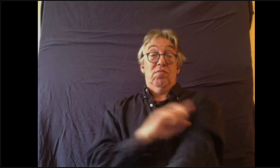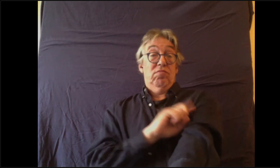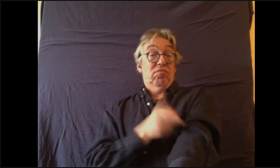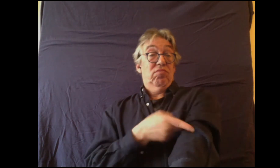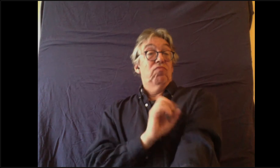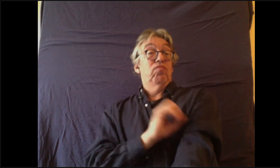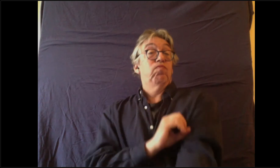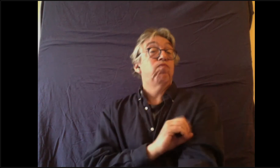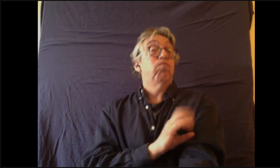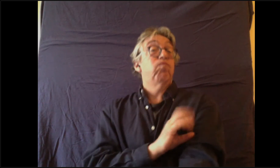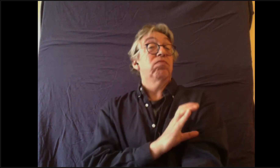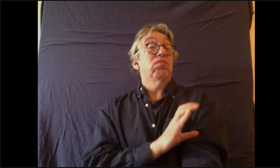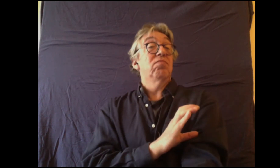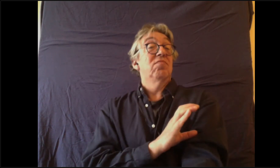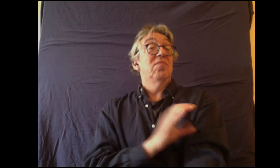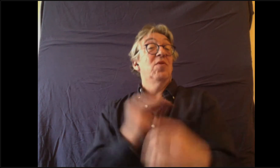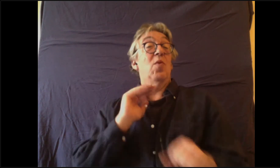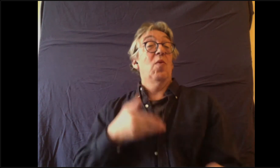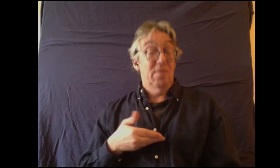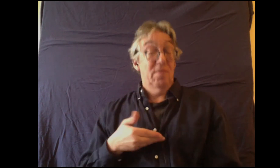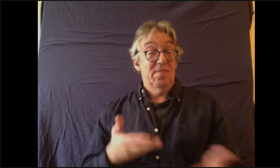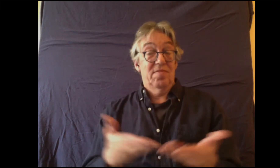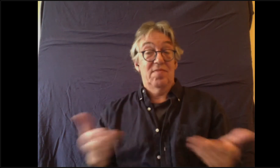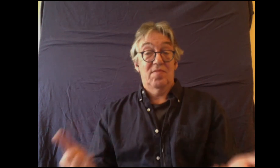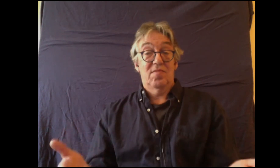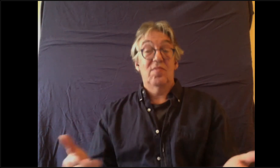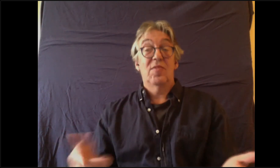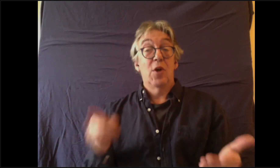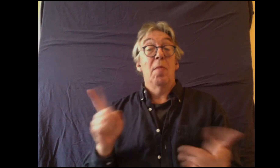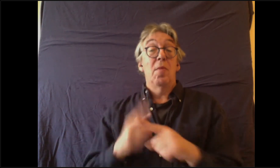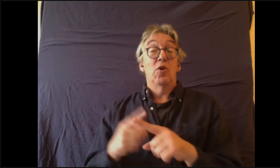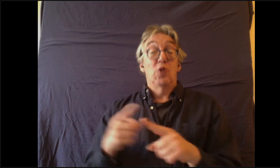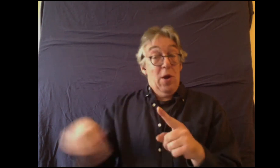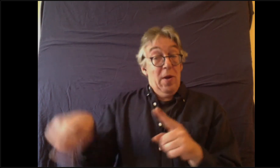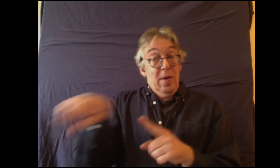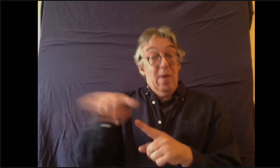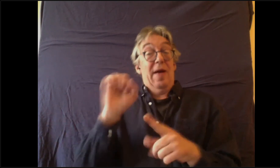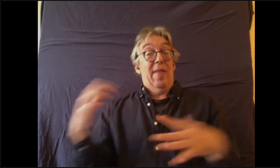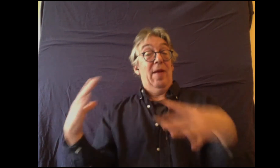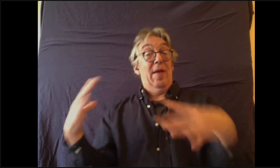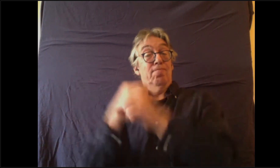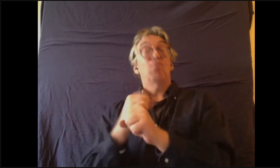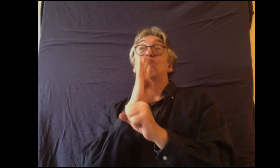to address matters affecting their lives, their livelihood.